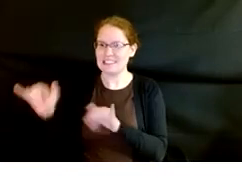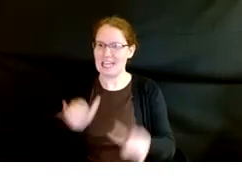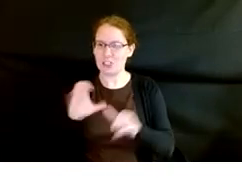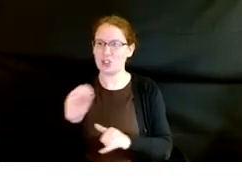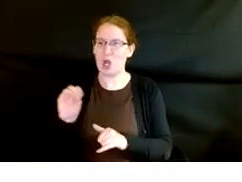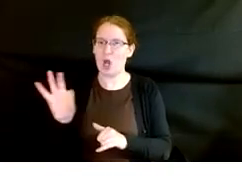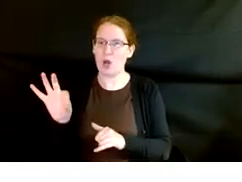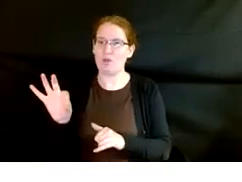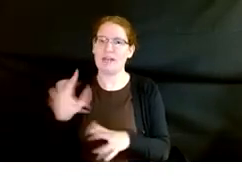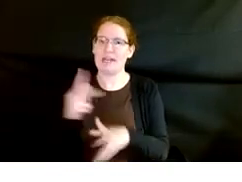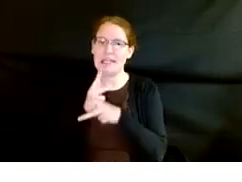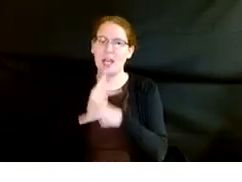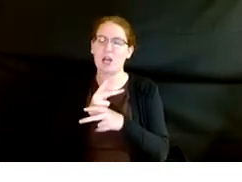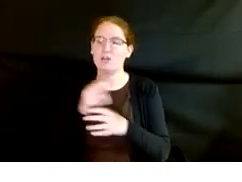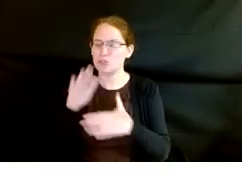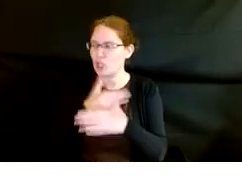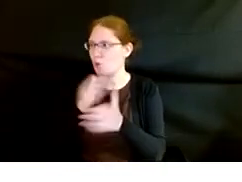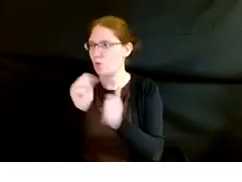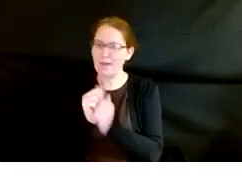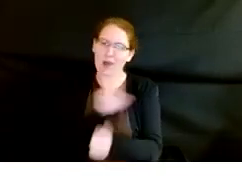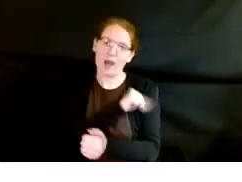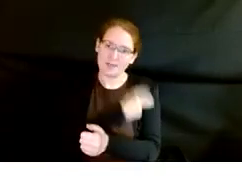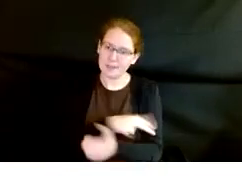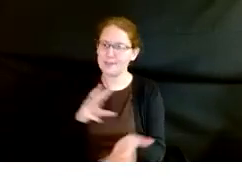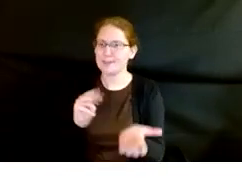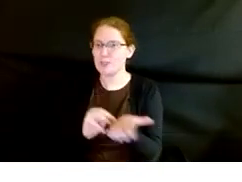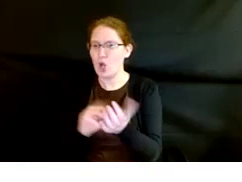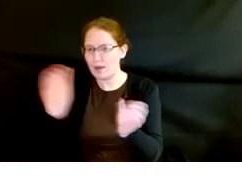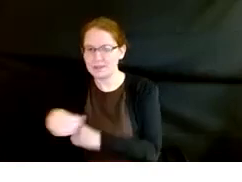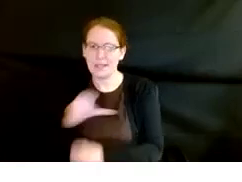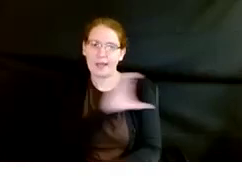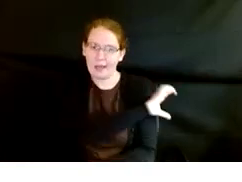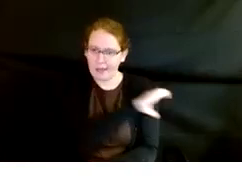of care with hospitals and doctors offices and clinics, making sure that everybody knows what